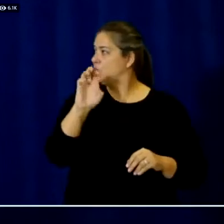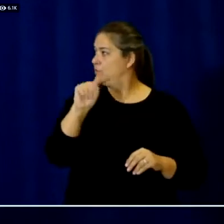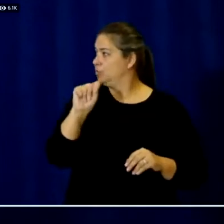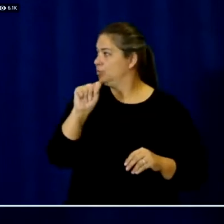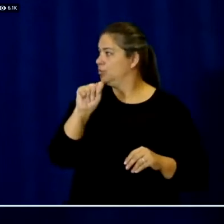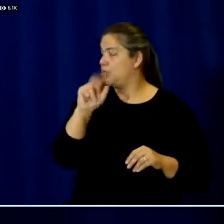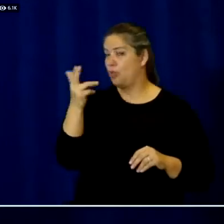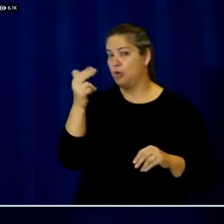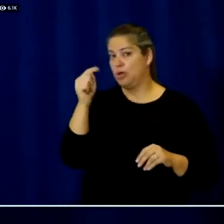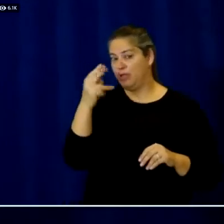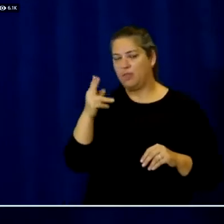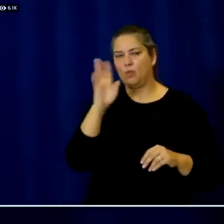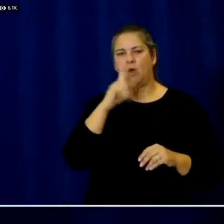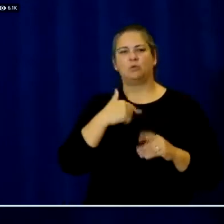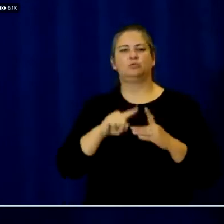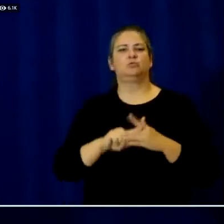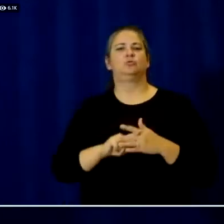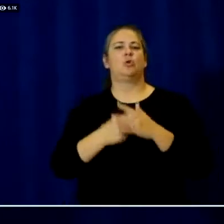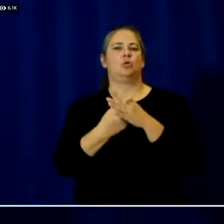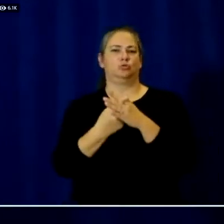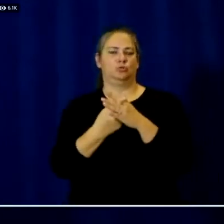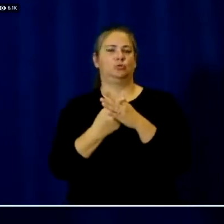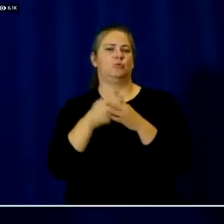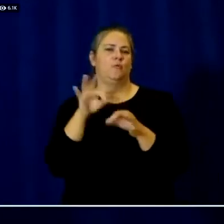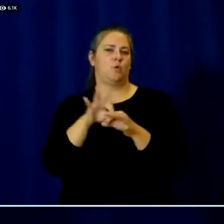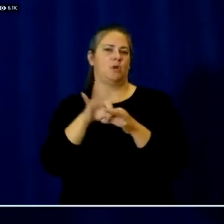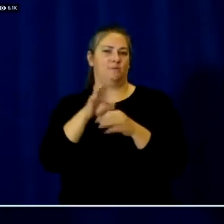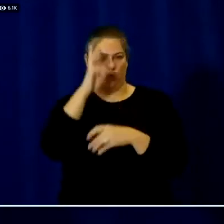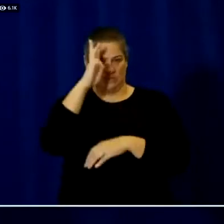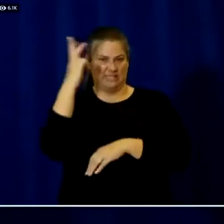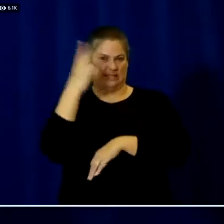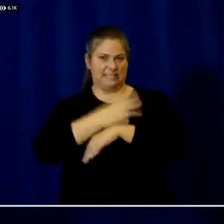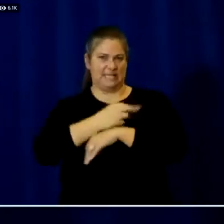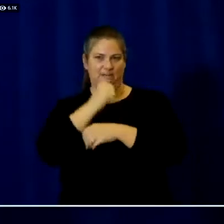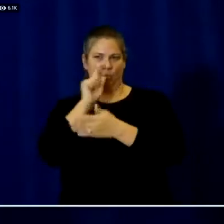available statewide six days a week. This year, there's not an election day.